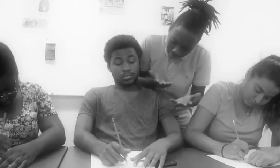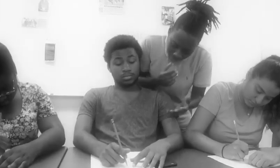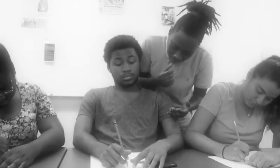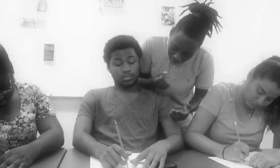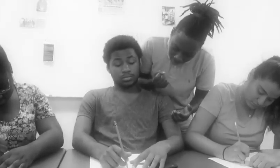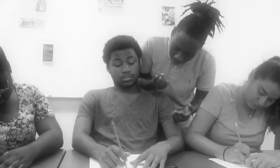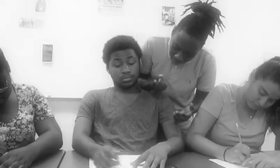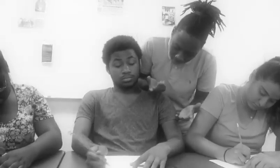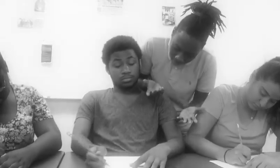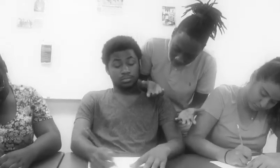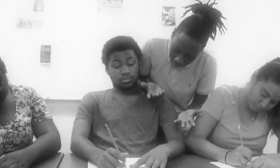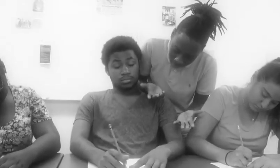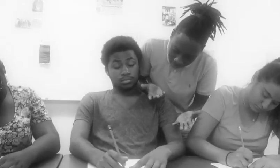Black Female Student: Ok, what don’t you understand?